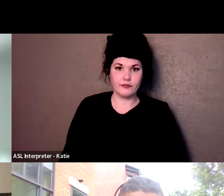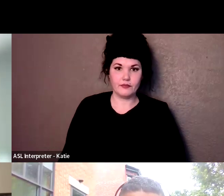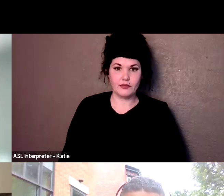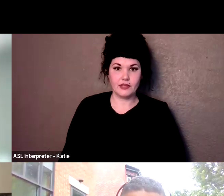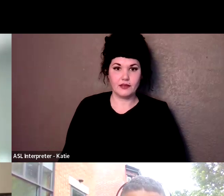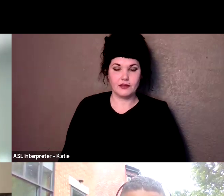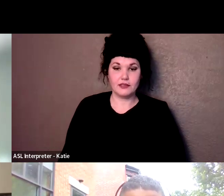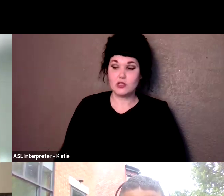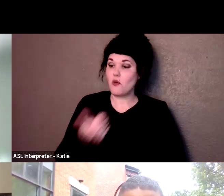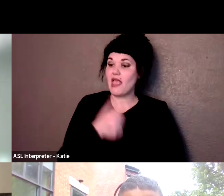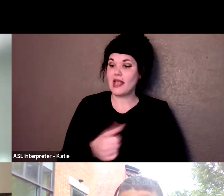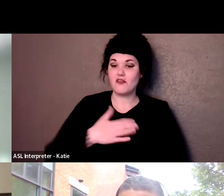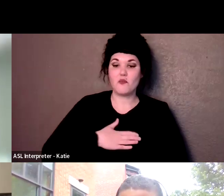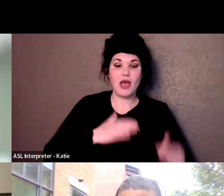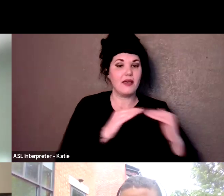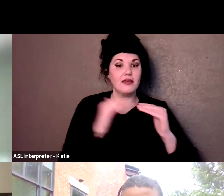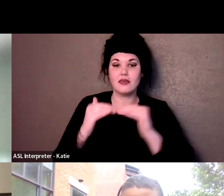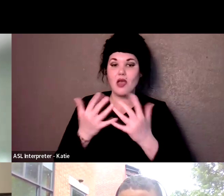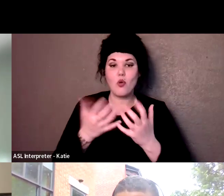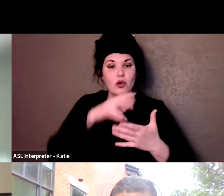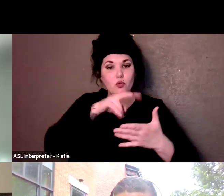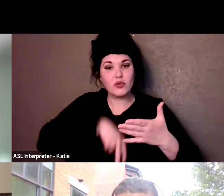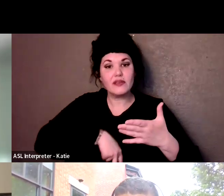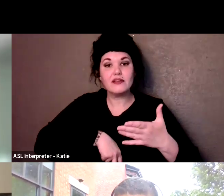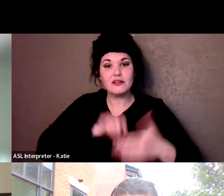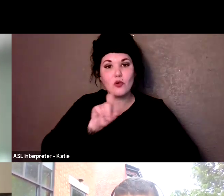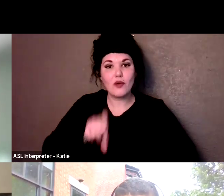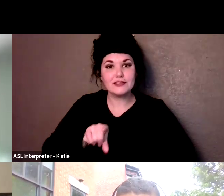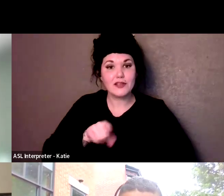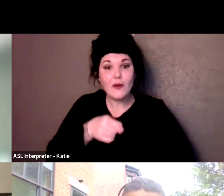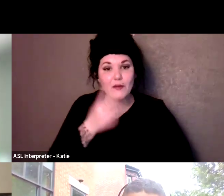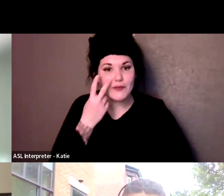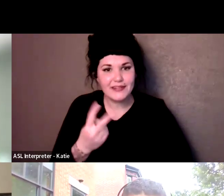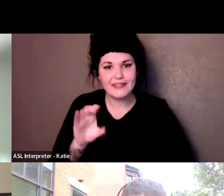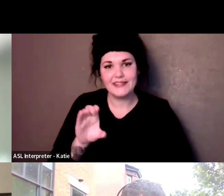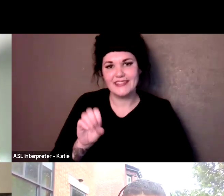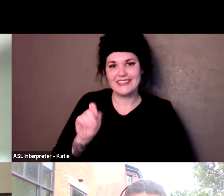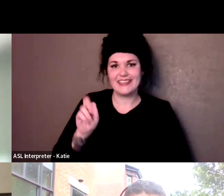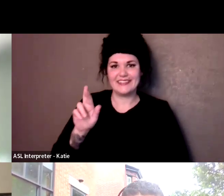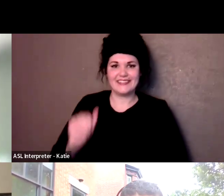would like to read off some of the questions. Oh, Cassandra! Hello! CASSANDRA: Hi, Devon. Thank you. We hope everyone's